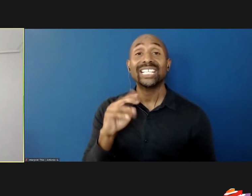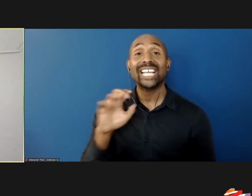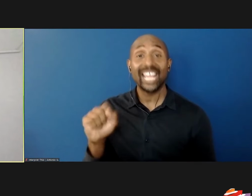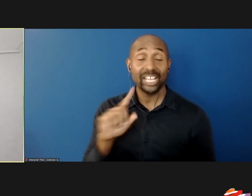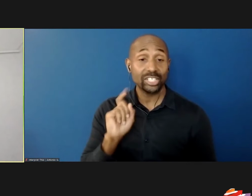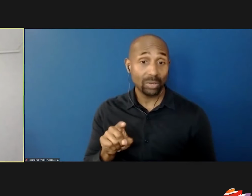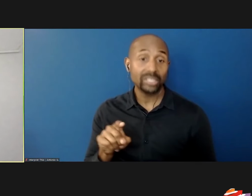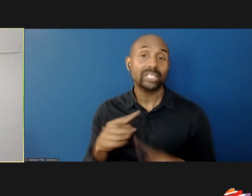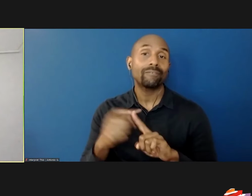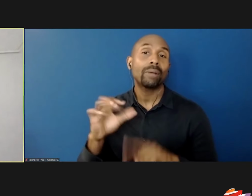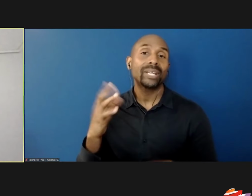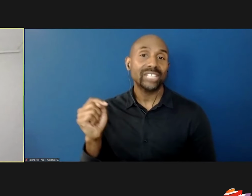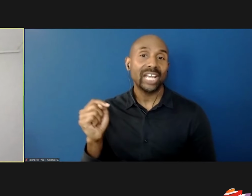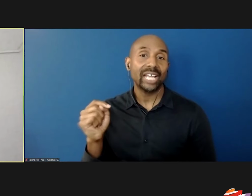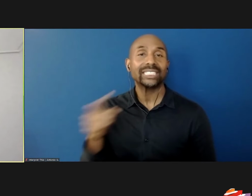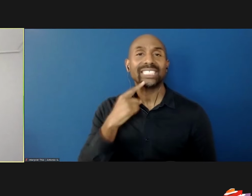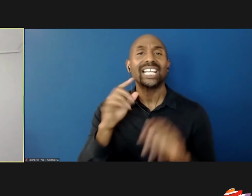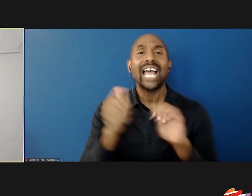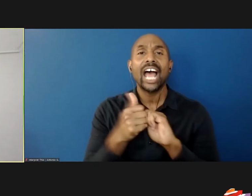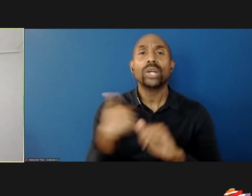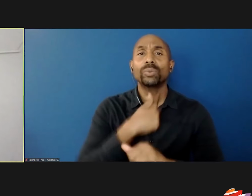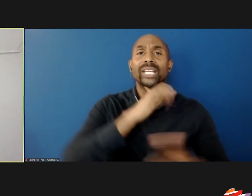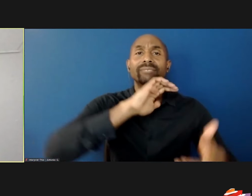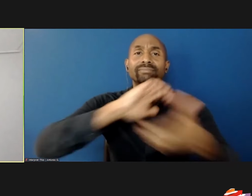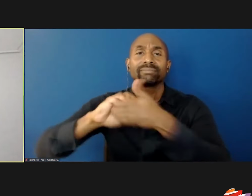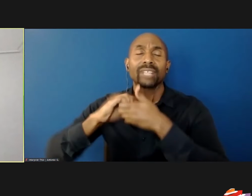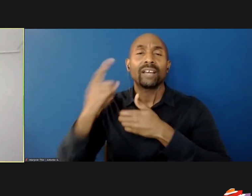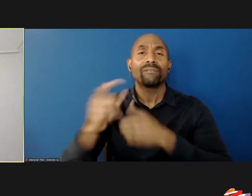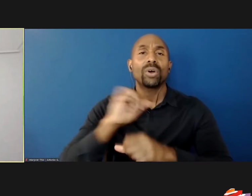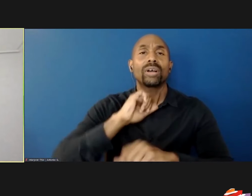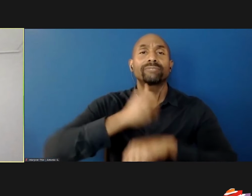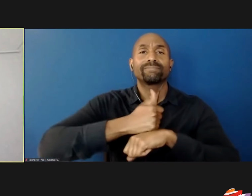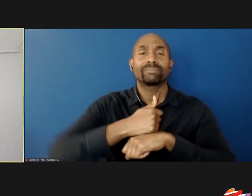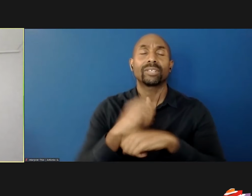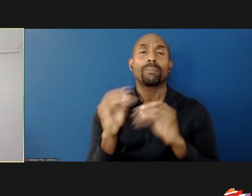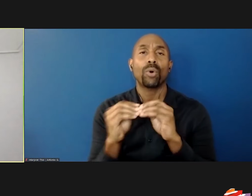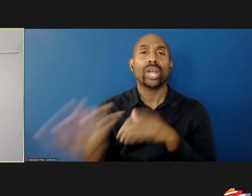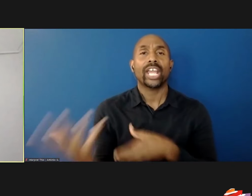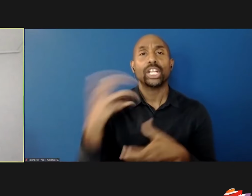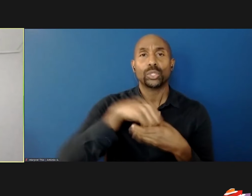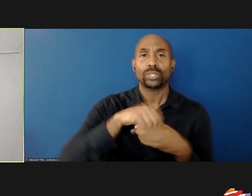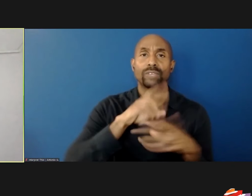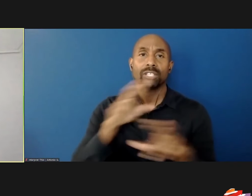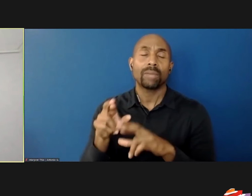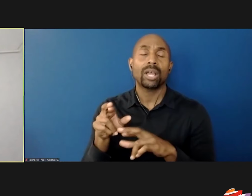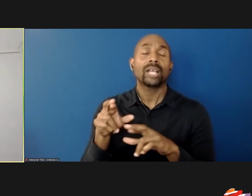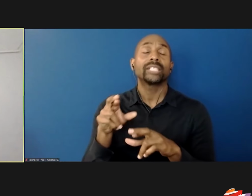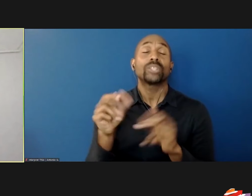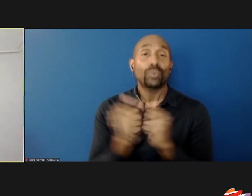question which was how do we collaborate recovery and CRT teams around the country and I think